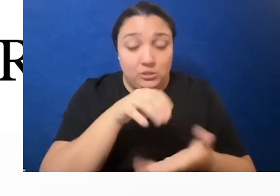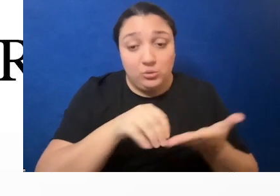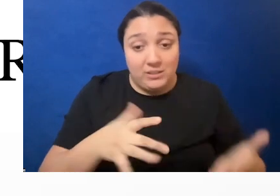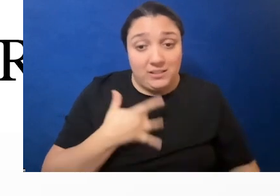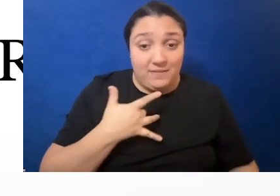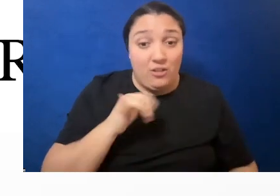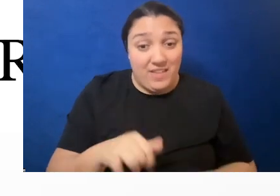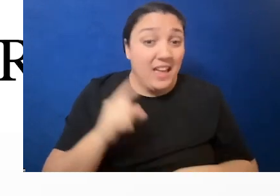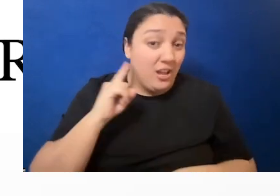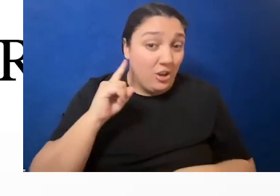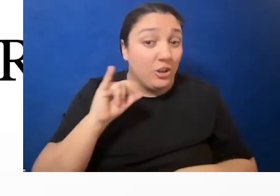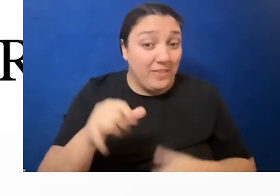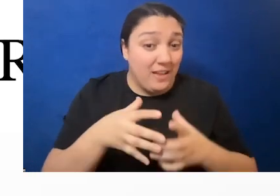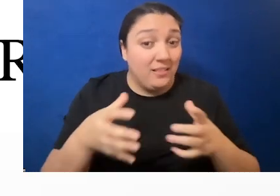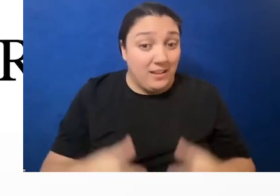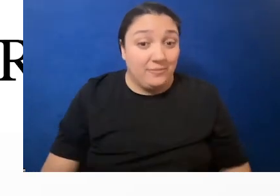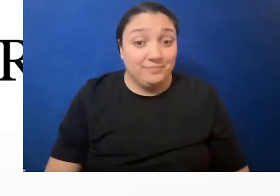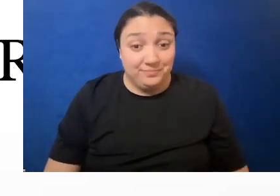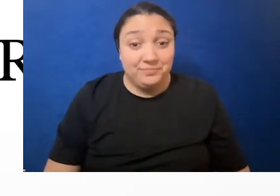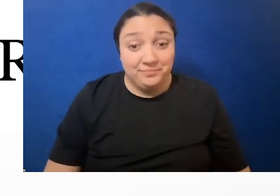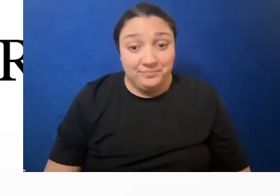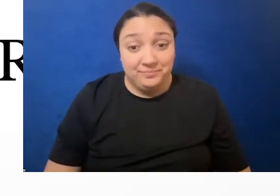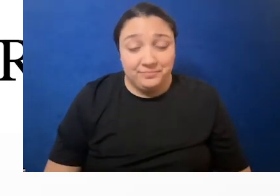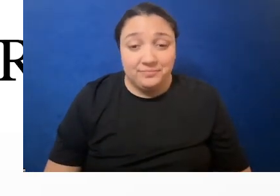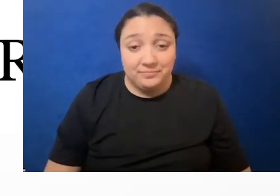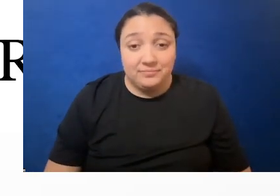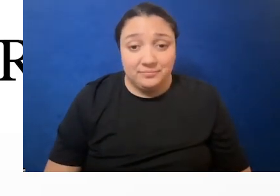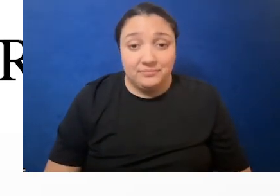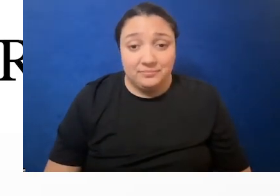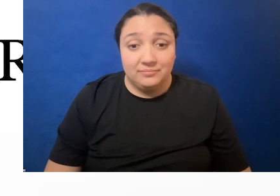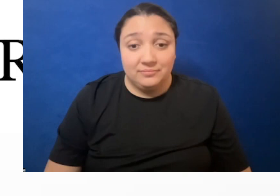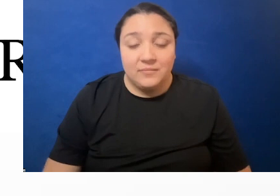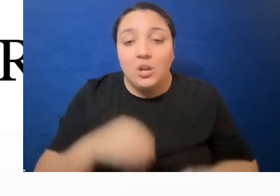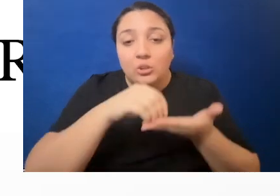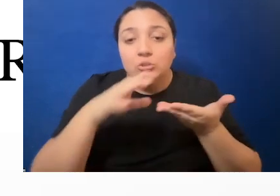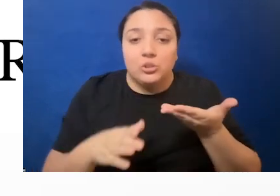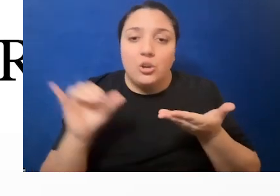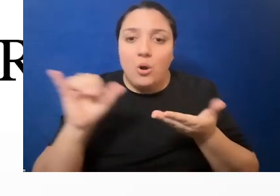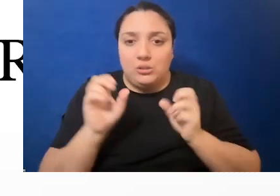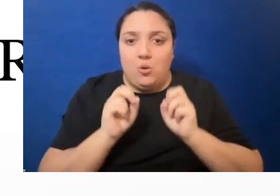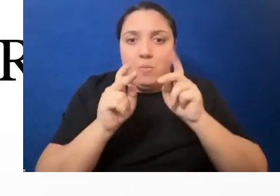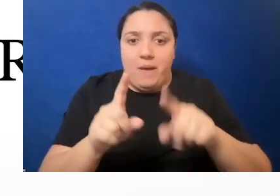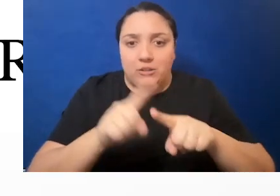AND THAT WAS OBSERVED AND FELT BY THE STUDENTS. I HEARD A LOT ABOUT THIS. STUDENTS RETURNED TO A DIFFERENT